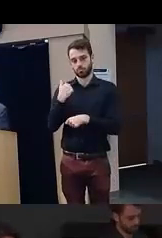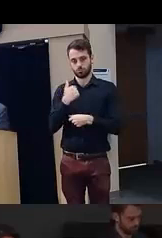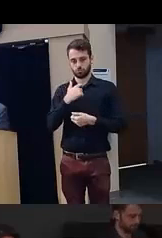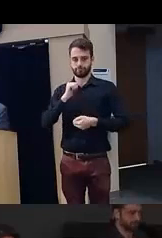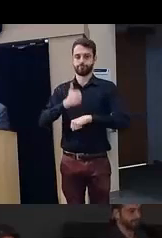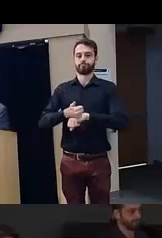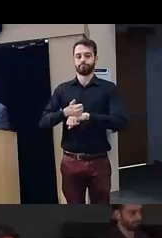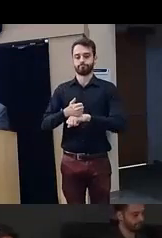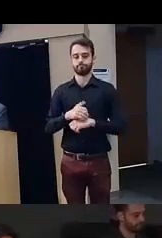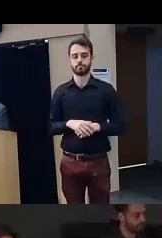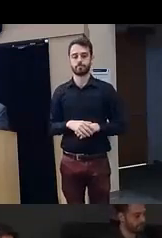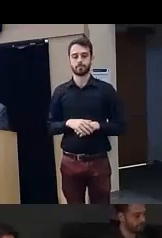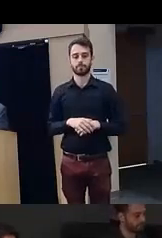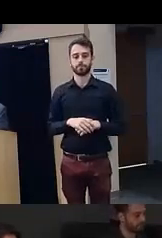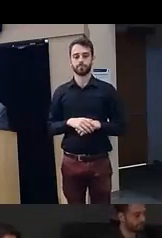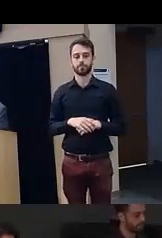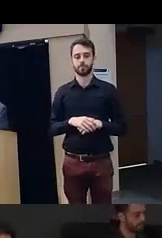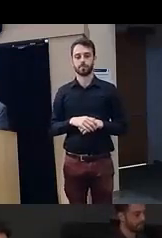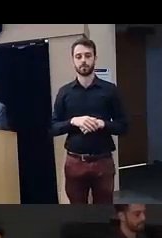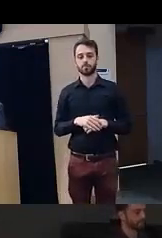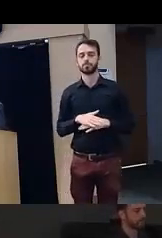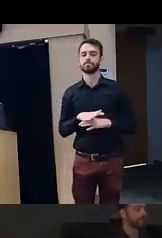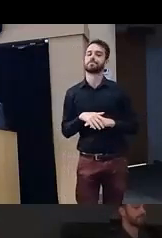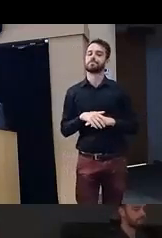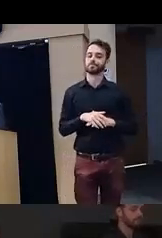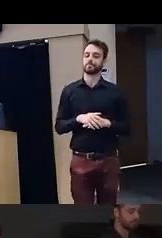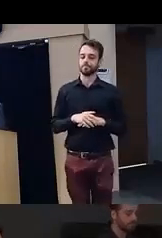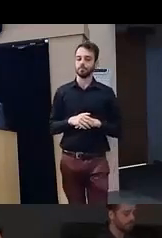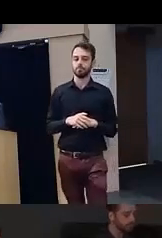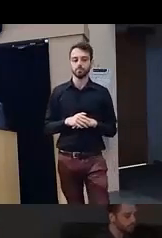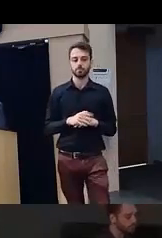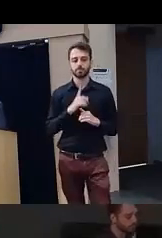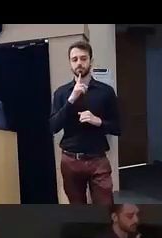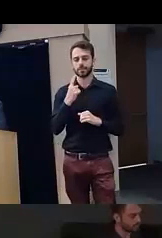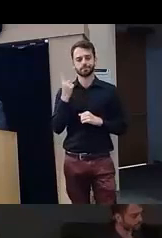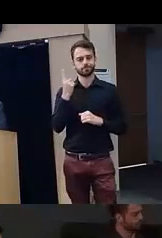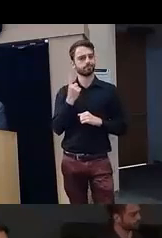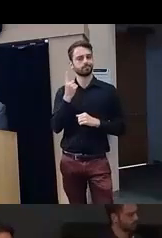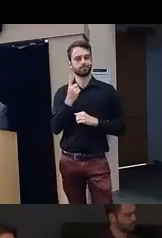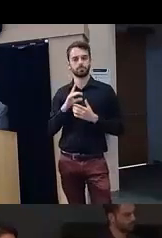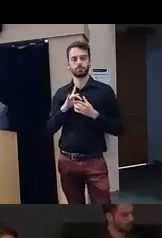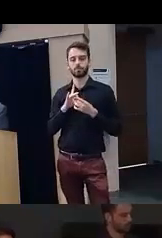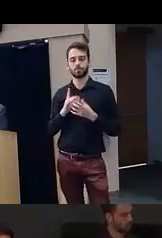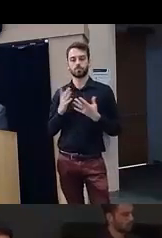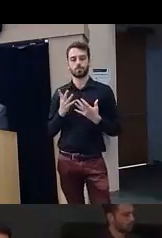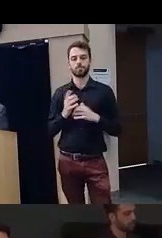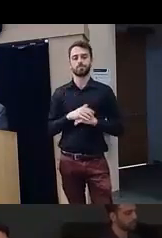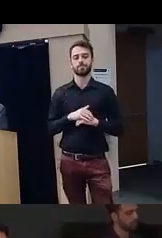the the the central question is again it's about how do we integrate the education into